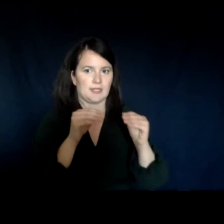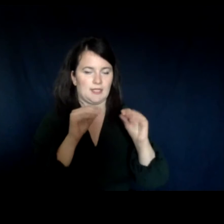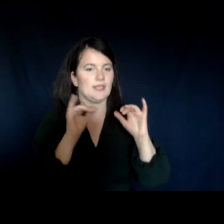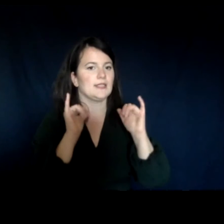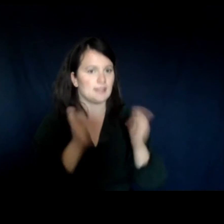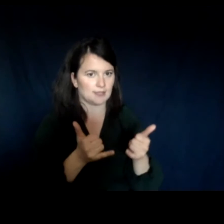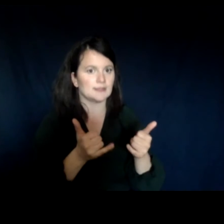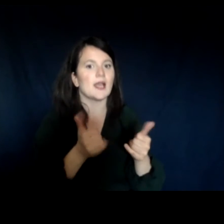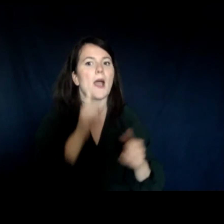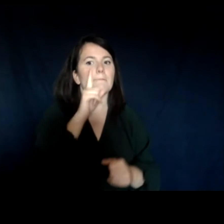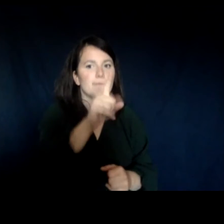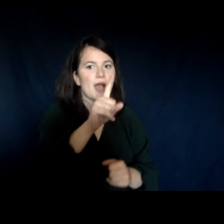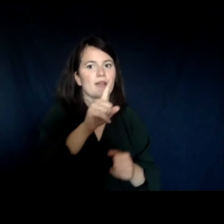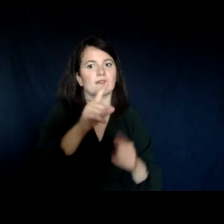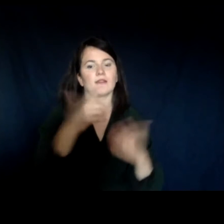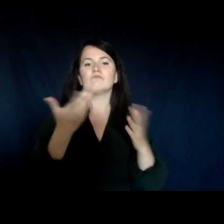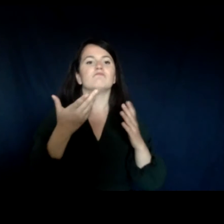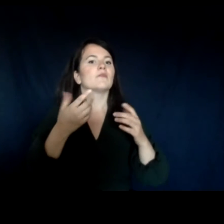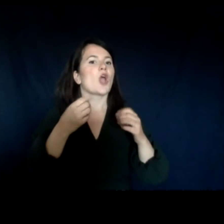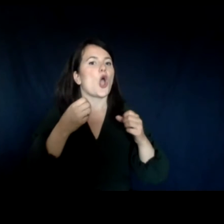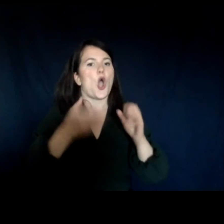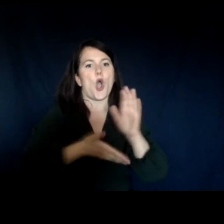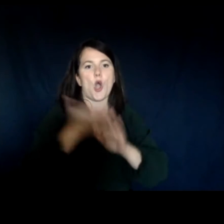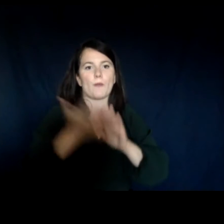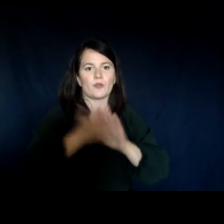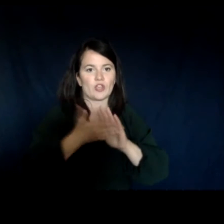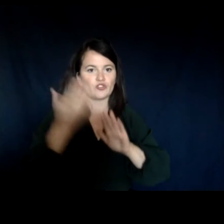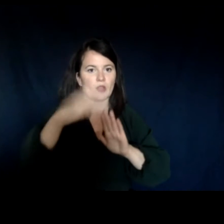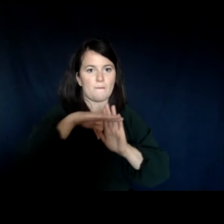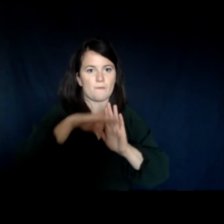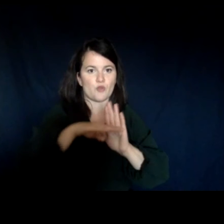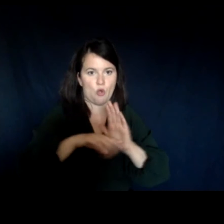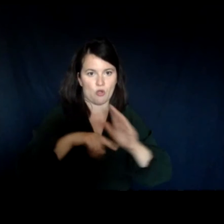of operational programmes remains fully applicable,